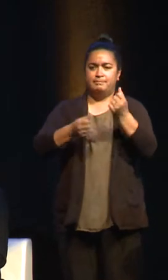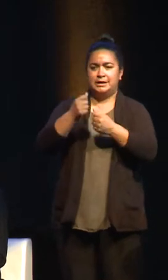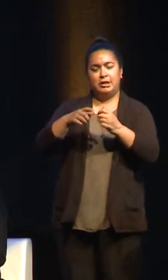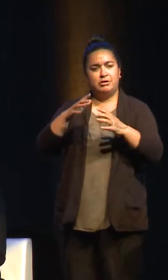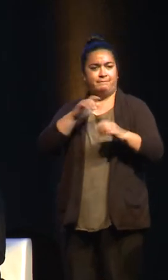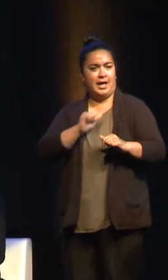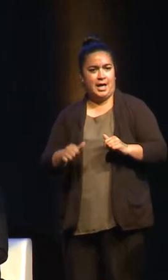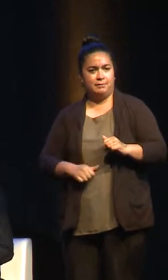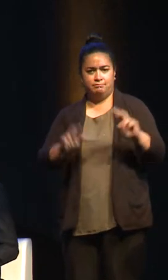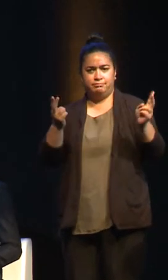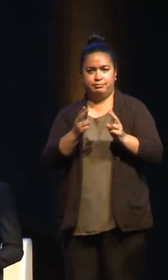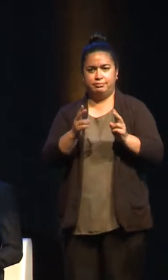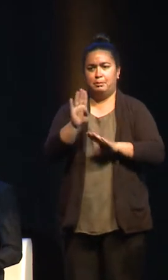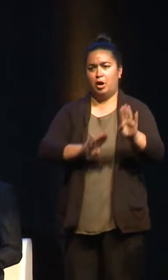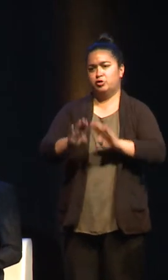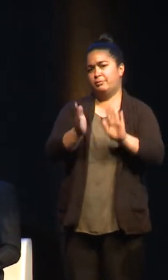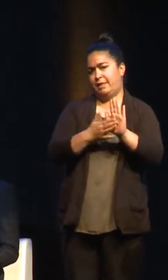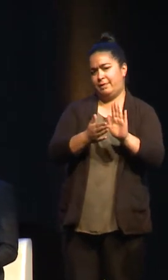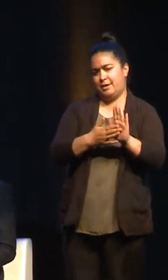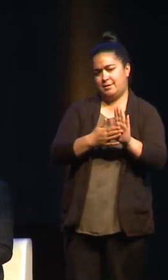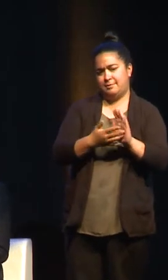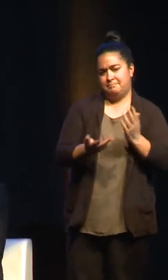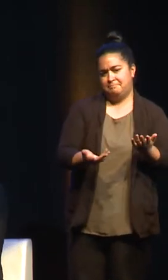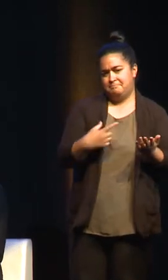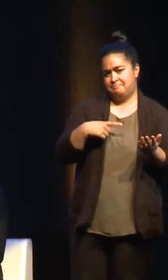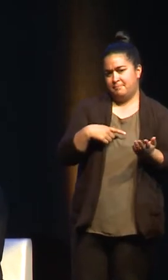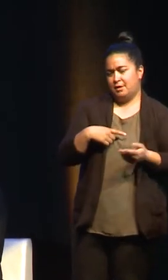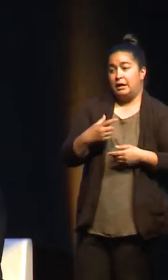We had some conversations yesterday around food, those will continue tomorrow. But I